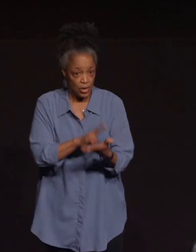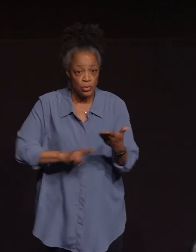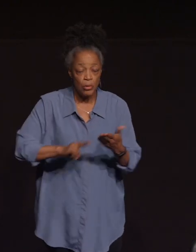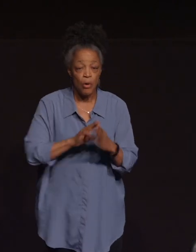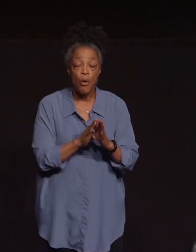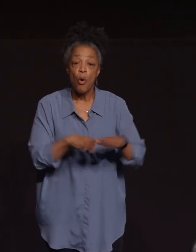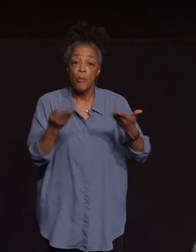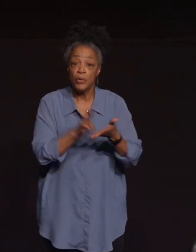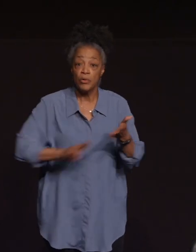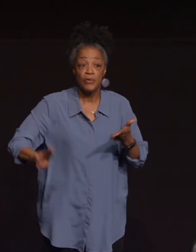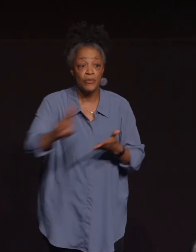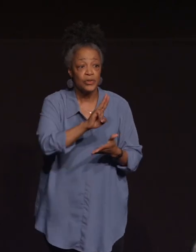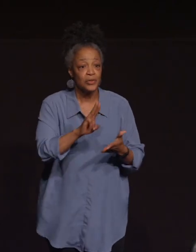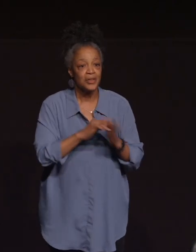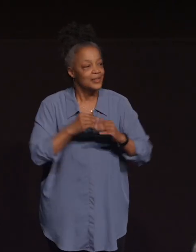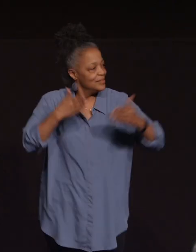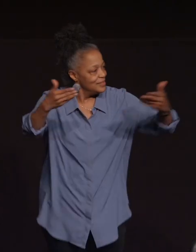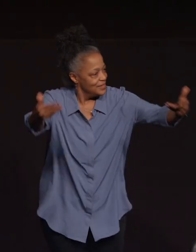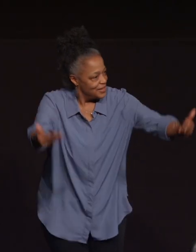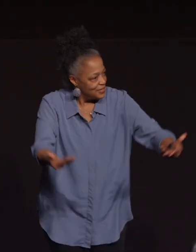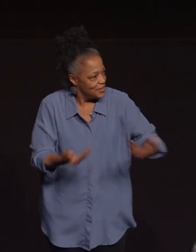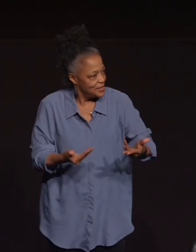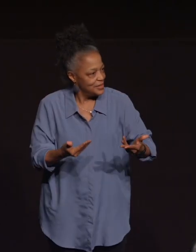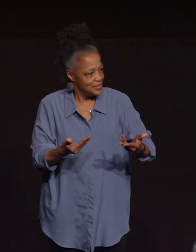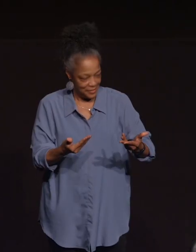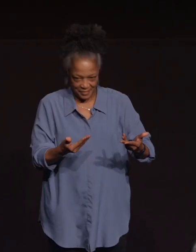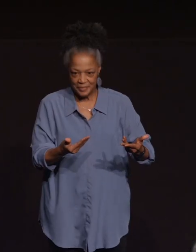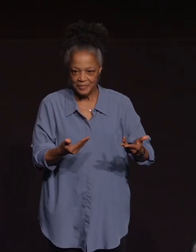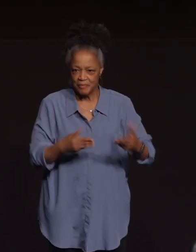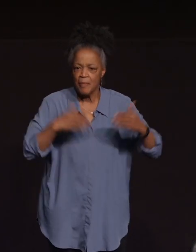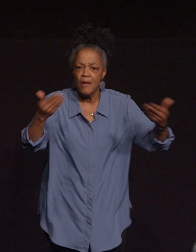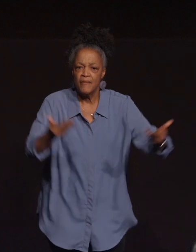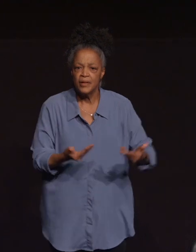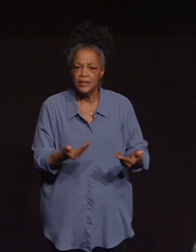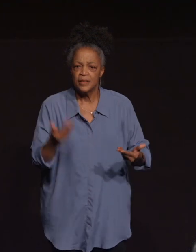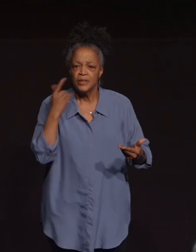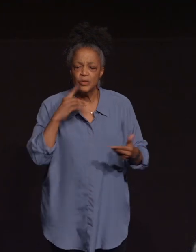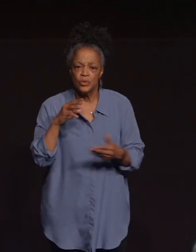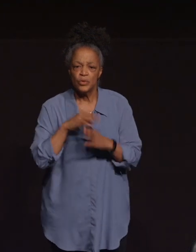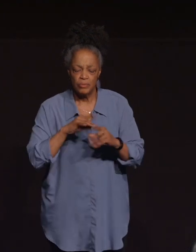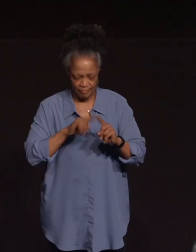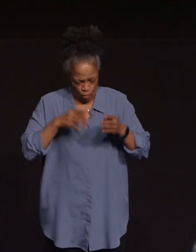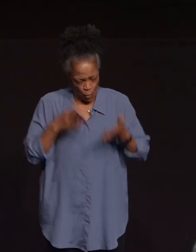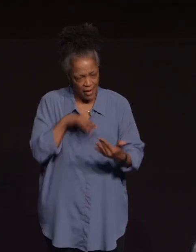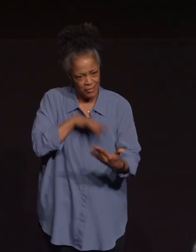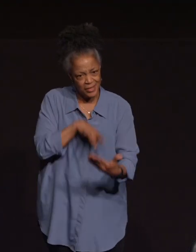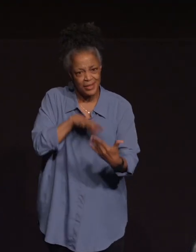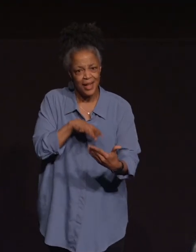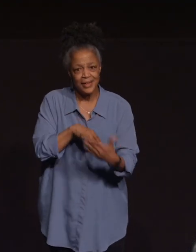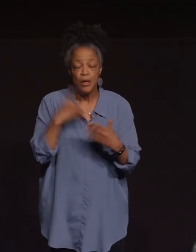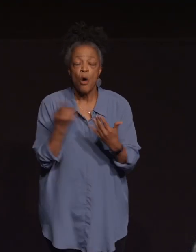is an invitation. It's an invitation to a mode of study that is always social